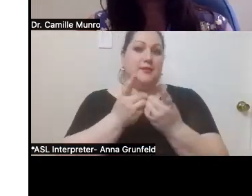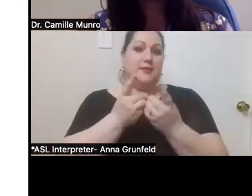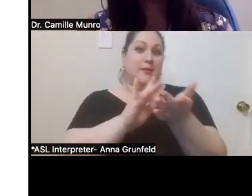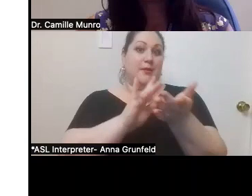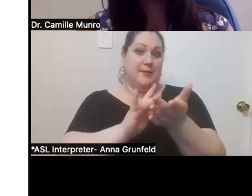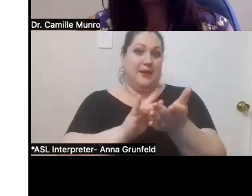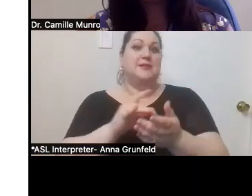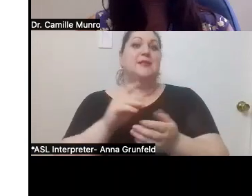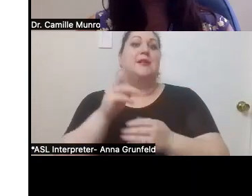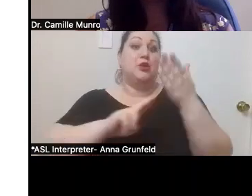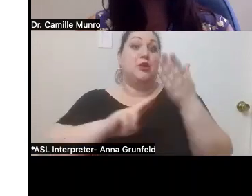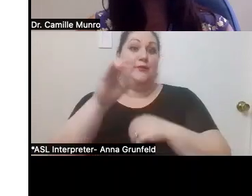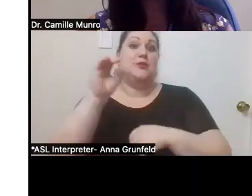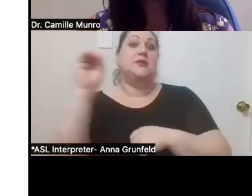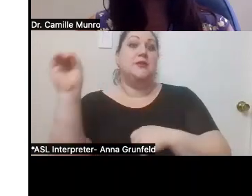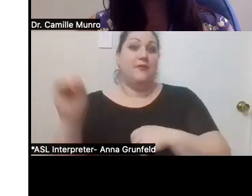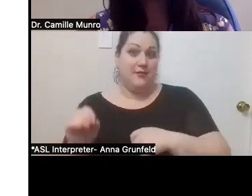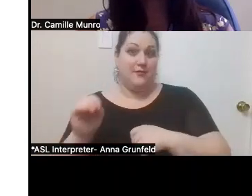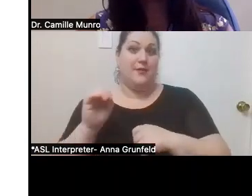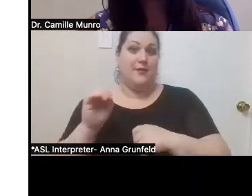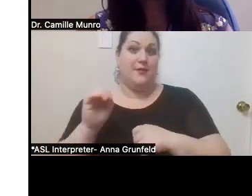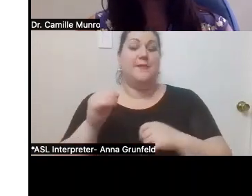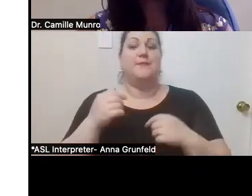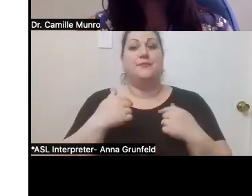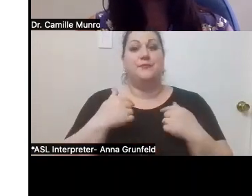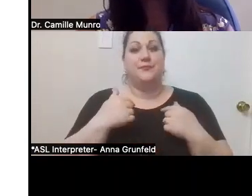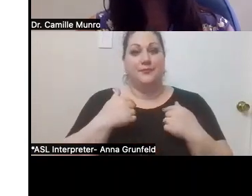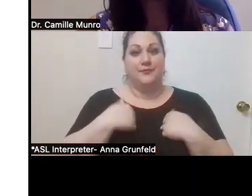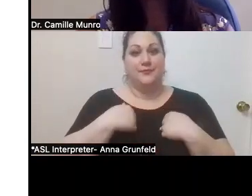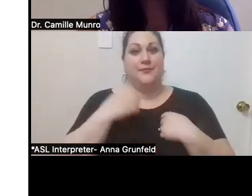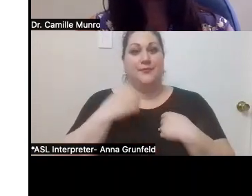I am of East Indian descent born in Nova Scotia.